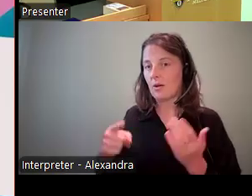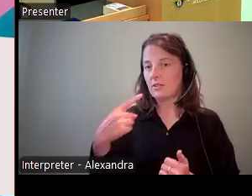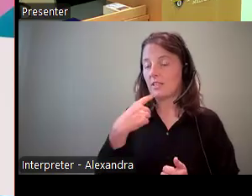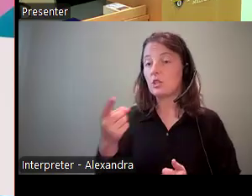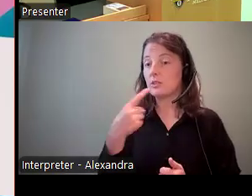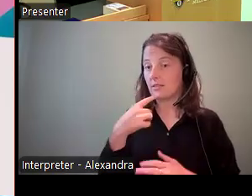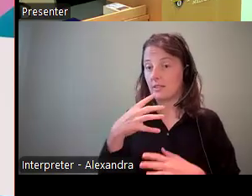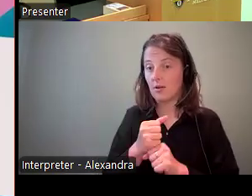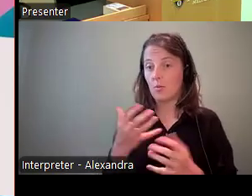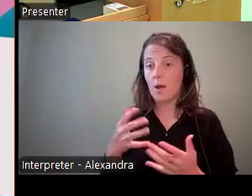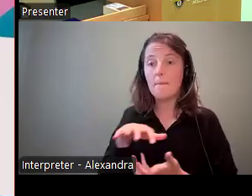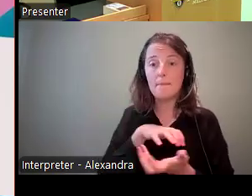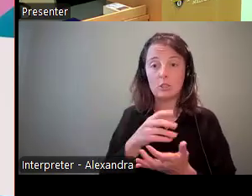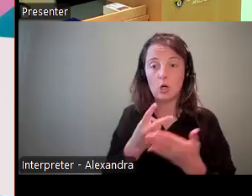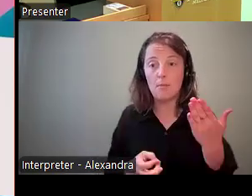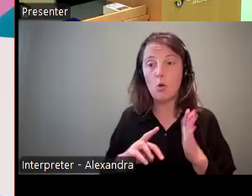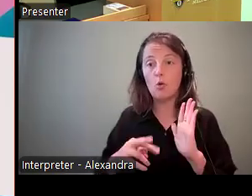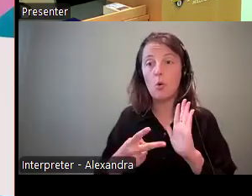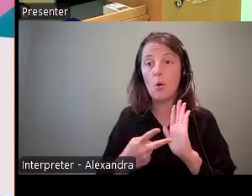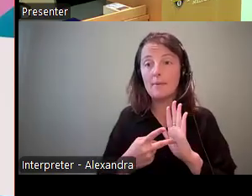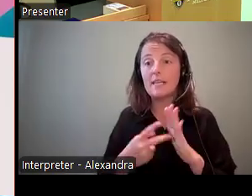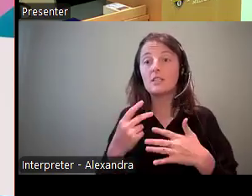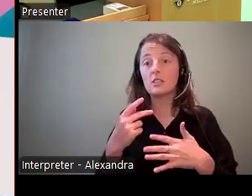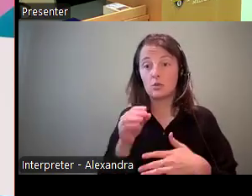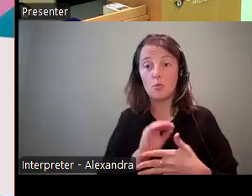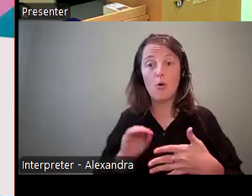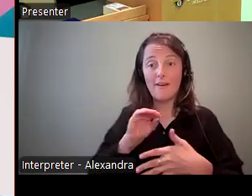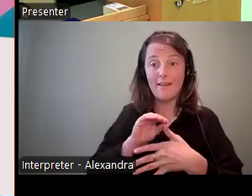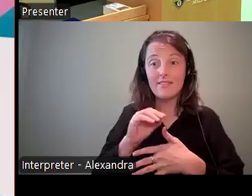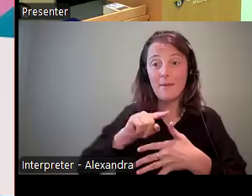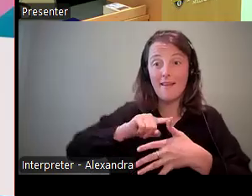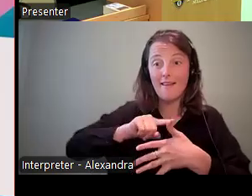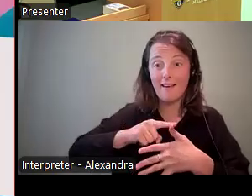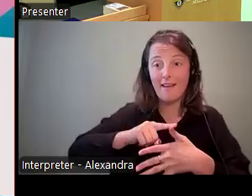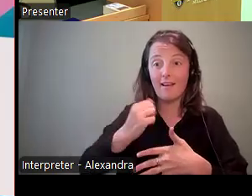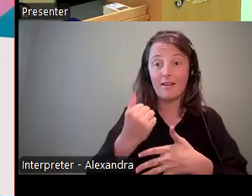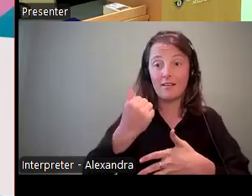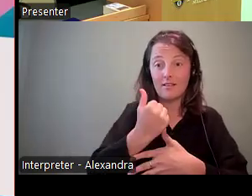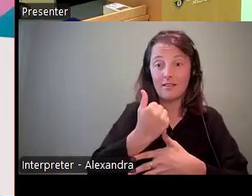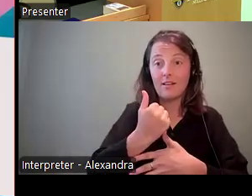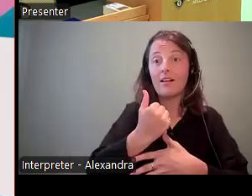both means that you you put that in the beginning and you put that Yeah. you put that cultural